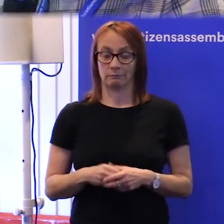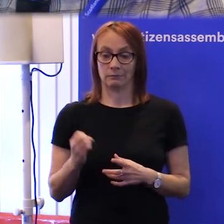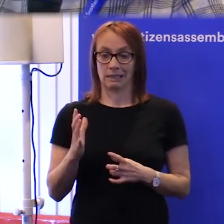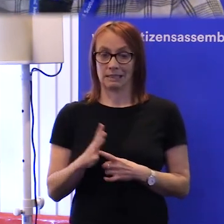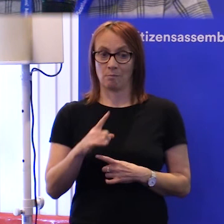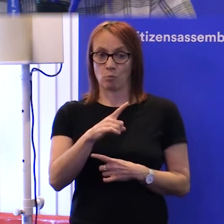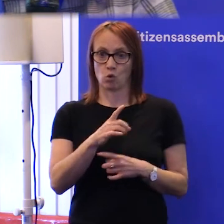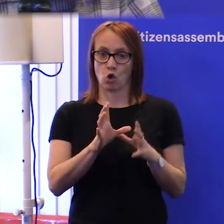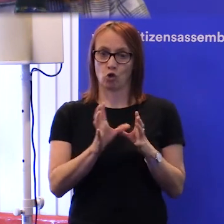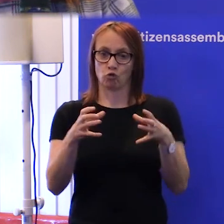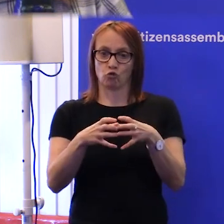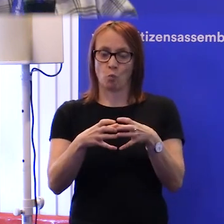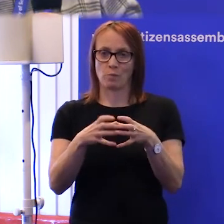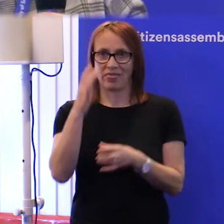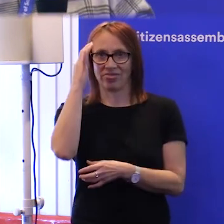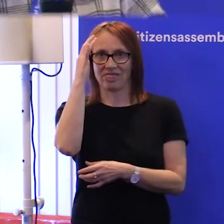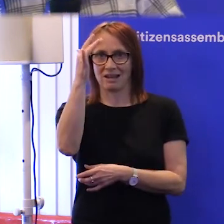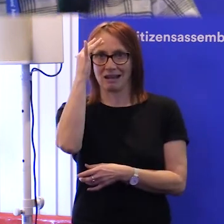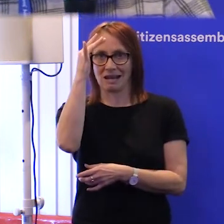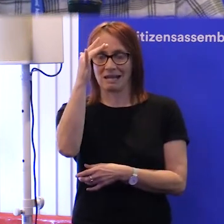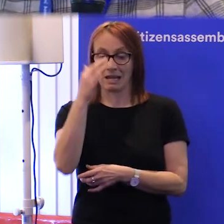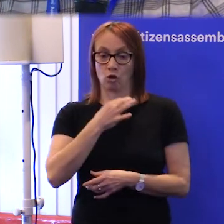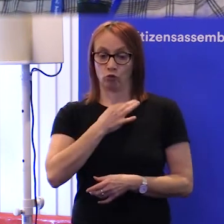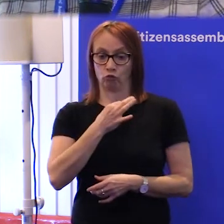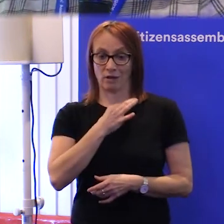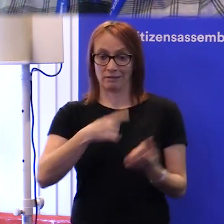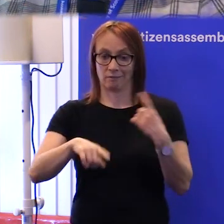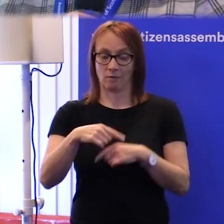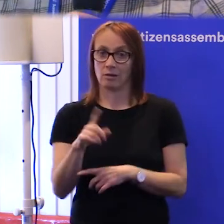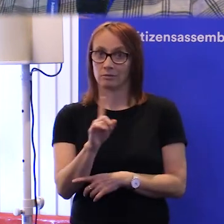and that's one of the risks in an assembly like this is that actually if